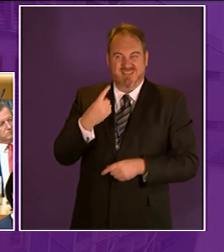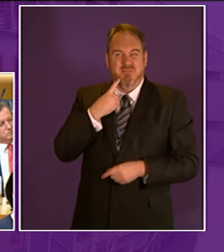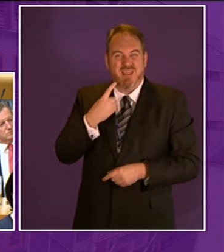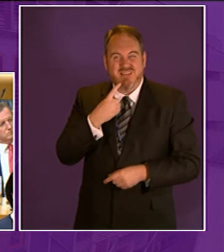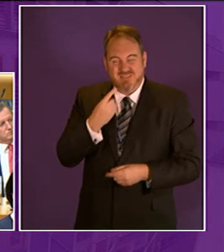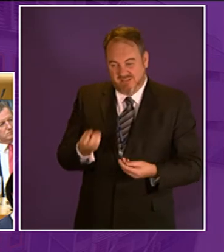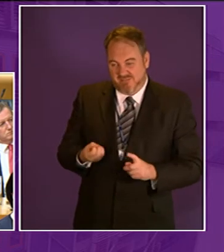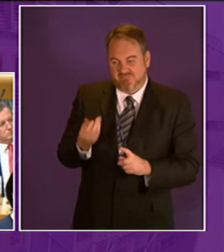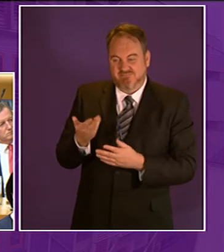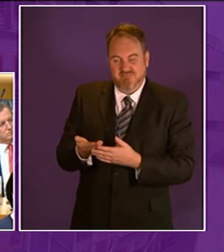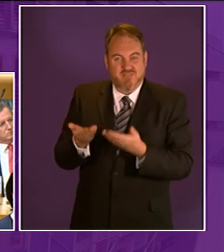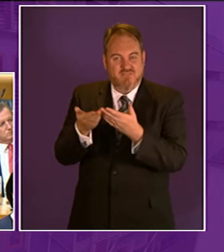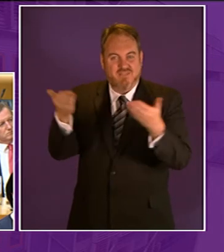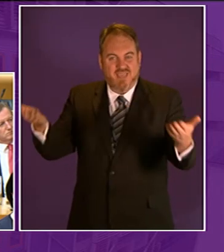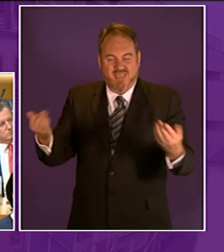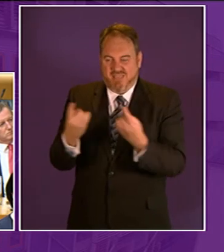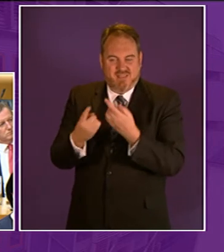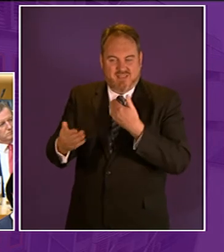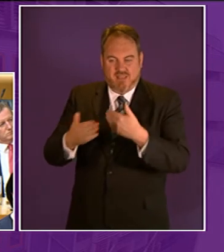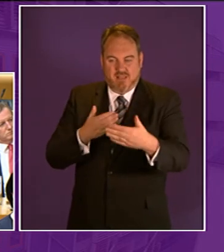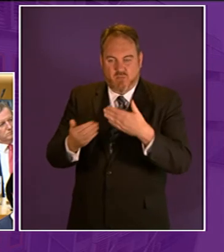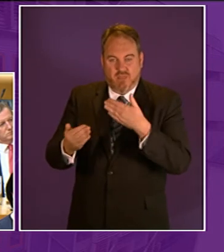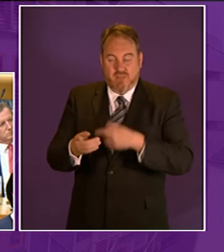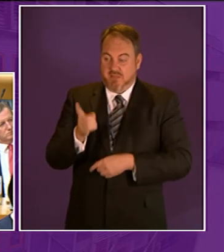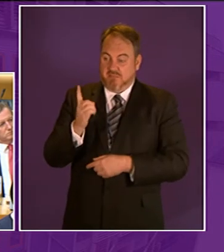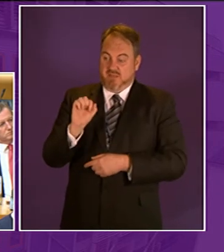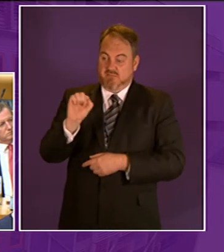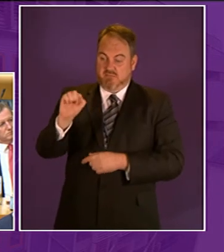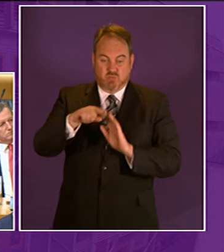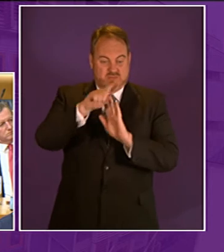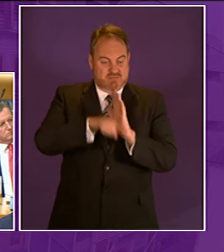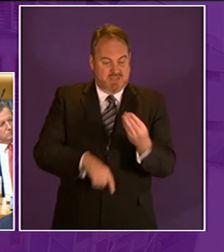However, as of today, those staff are still waiting.